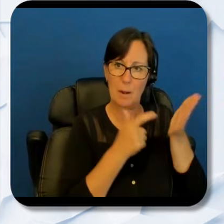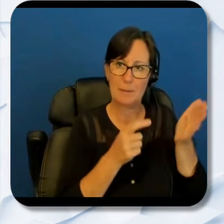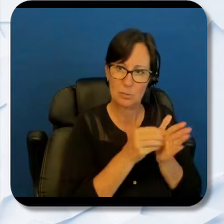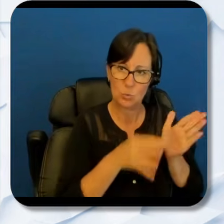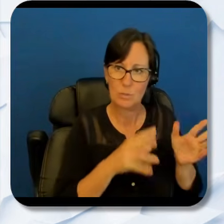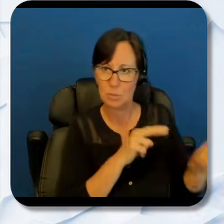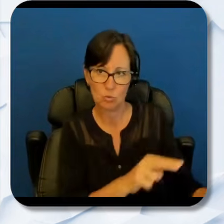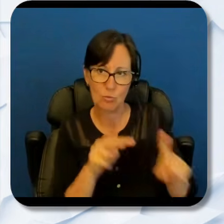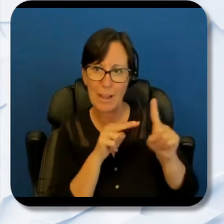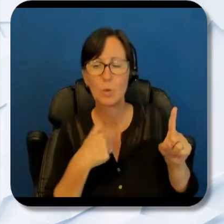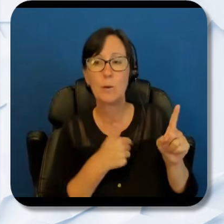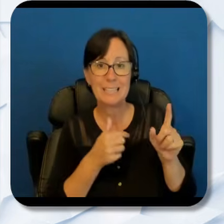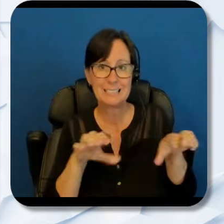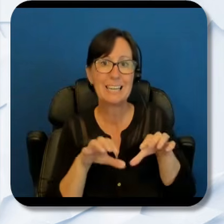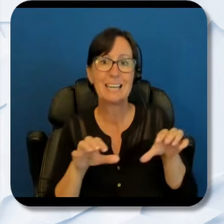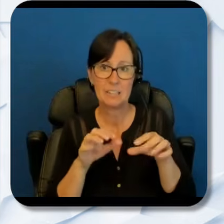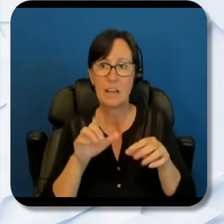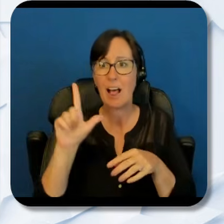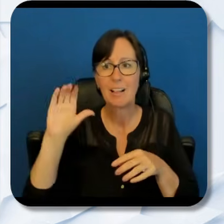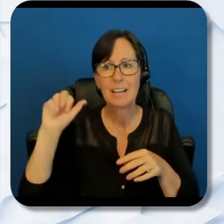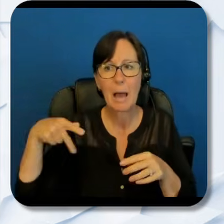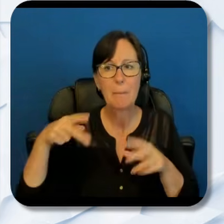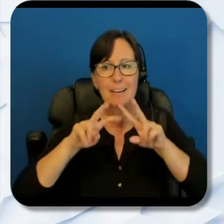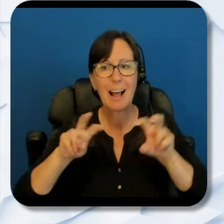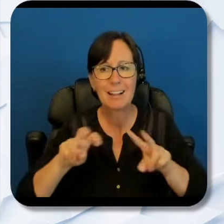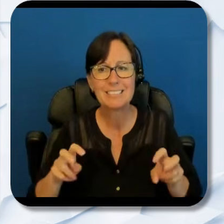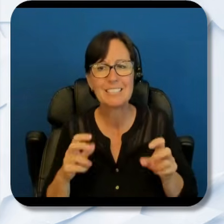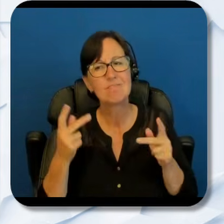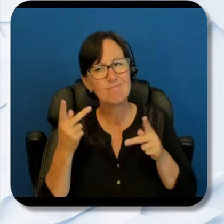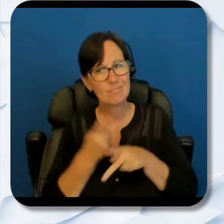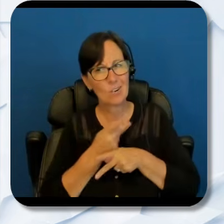We did an analysis of LCAPs to see, well, how's this looking for our homeless students? And what